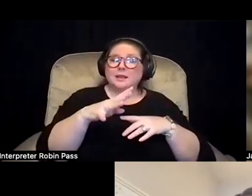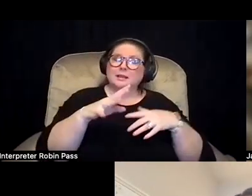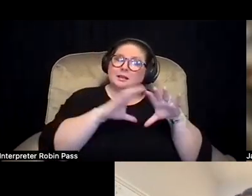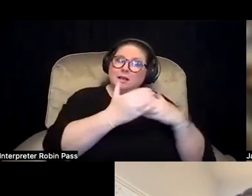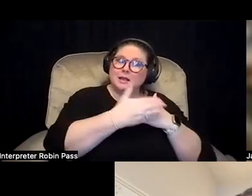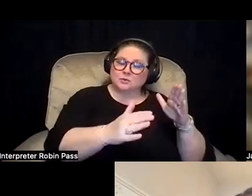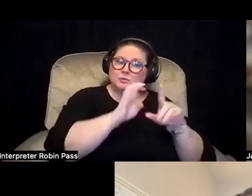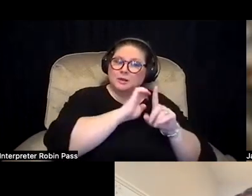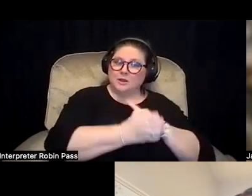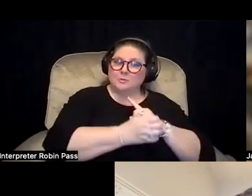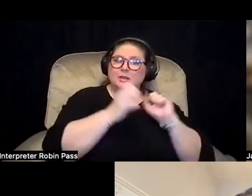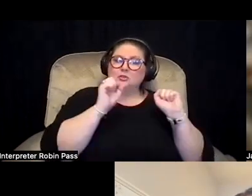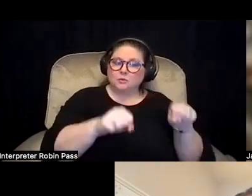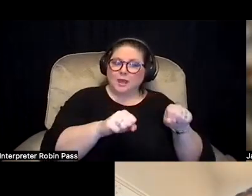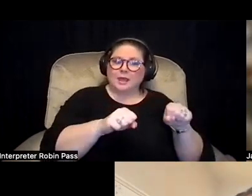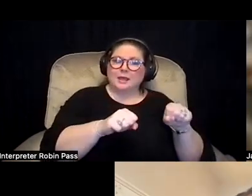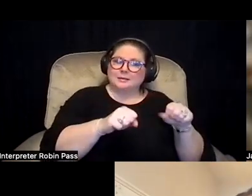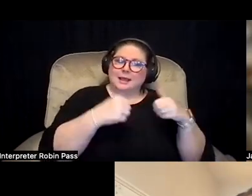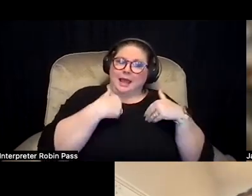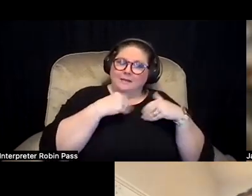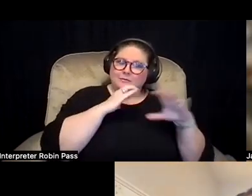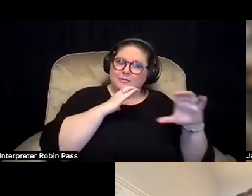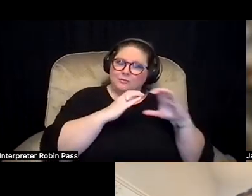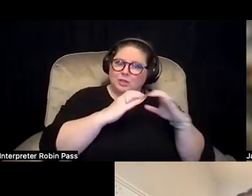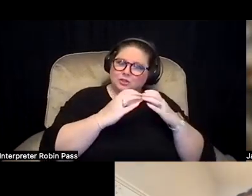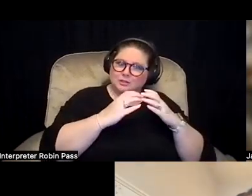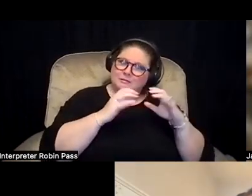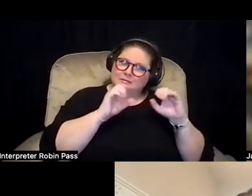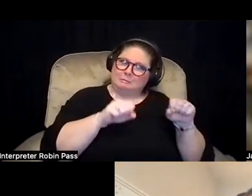uh one of the things that i spotlighted in the article was the self-reflection and the